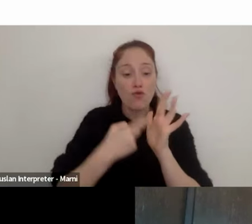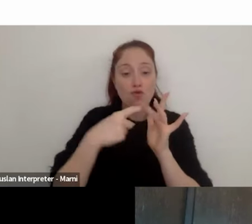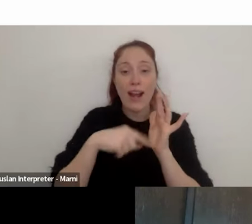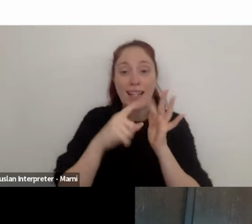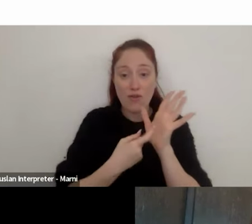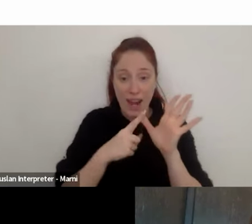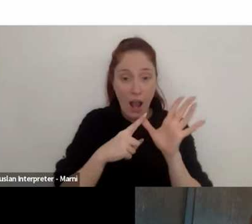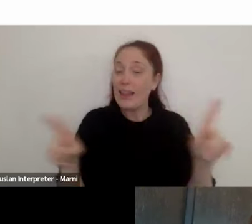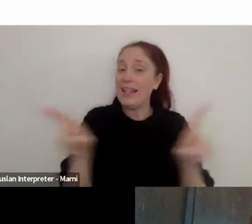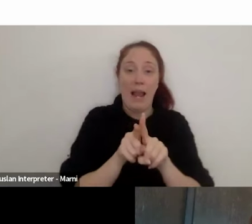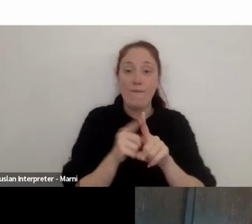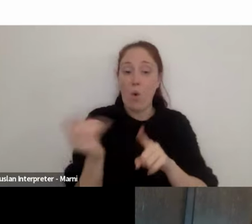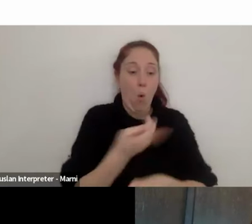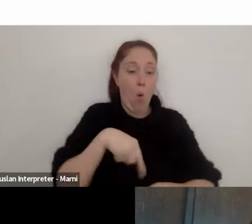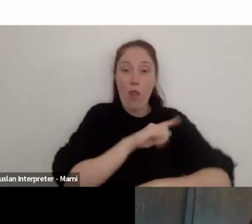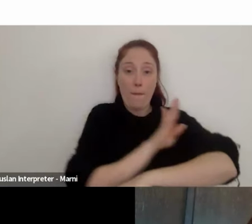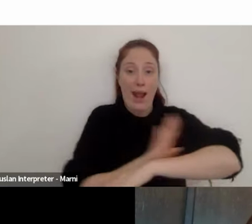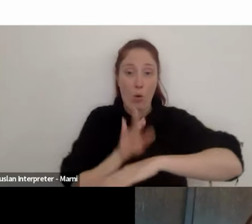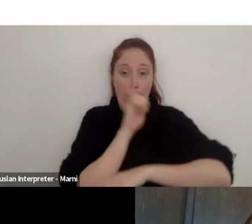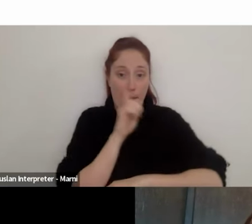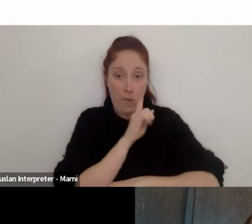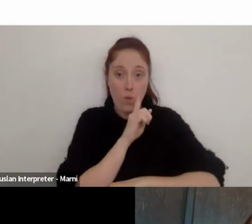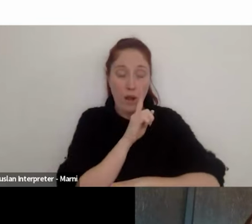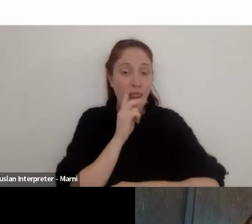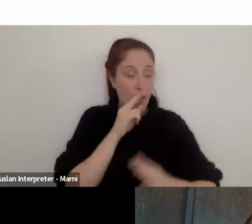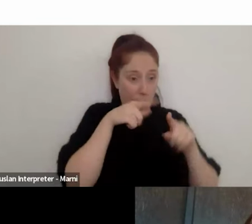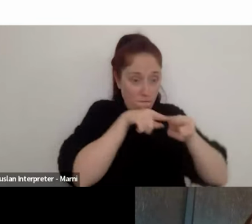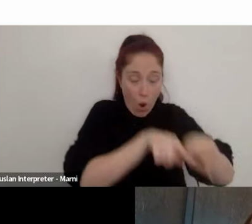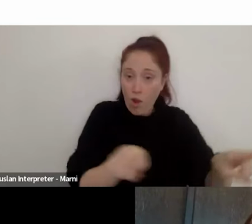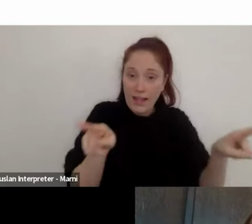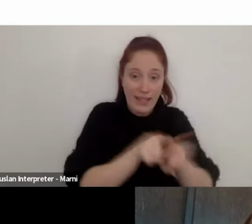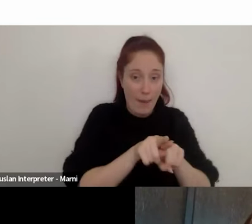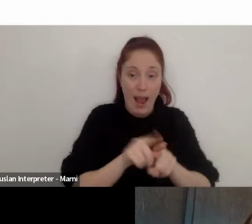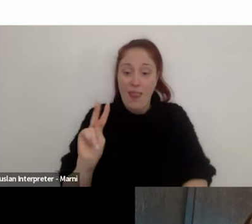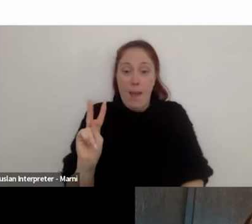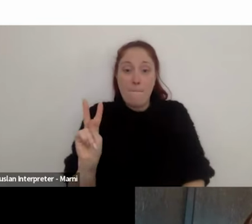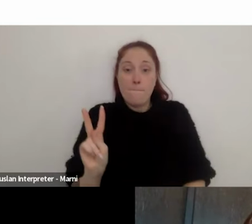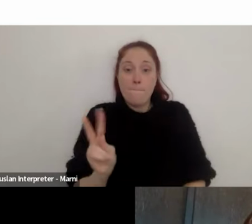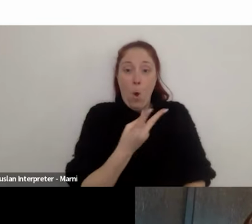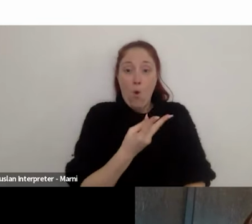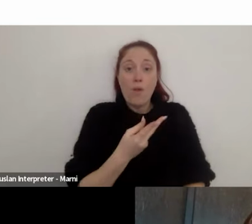assesses them, for both programs will be assessed against the quality of the artistic concept,